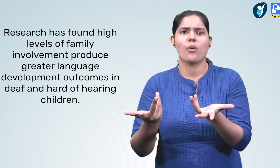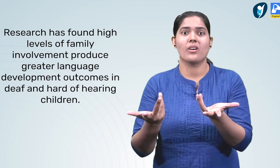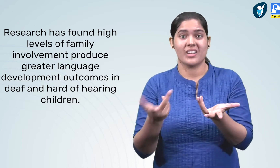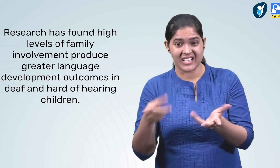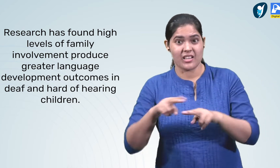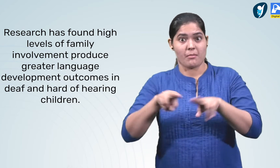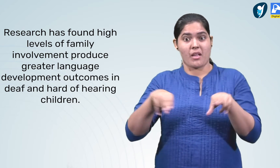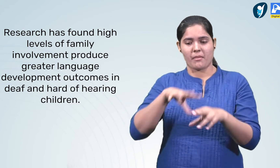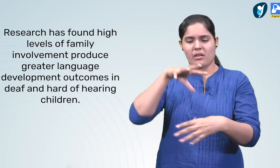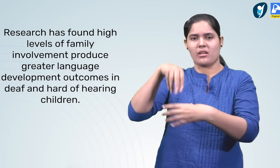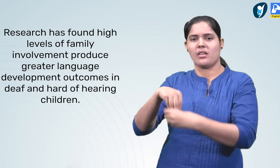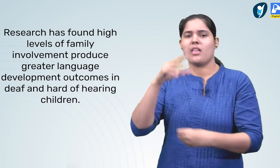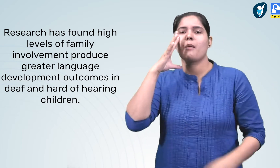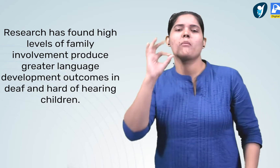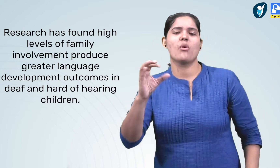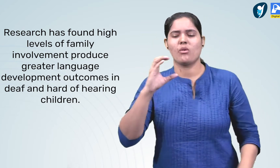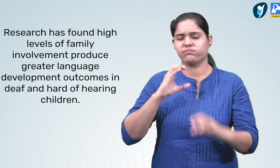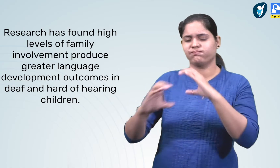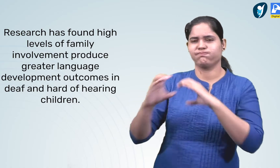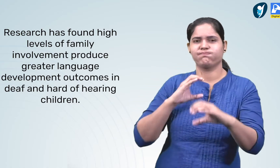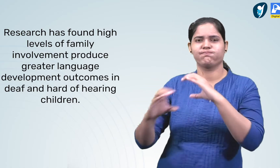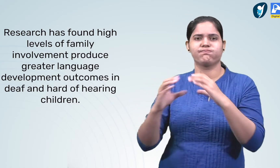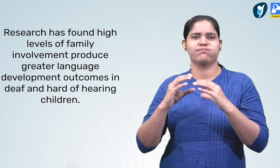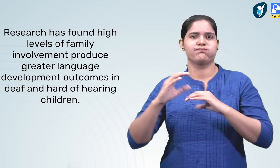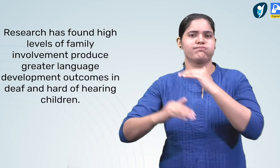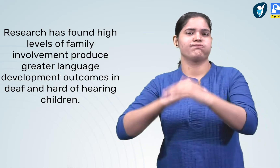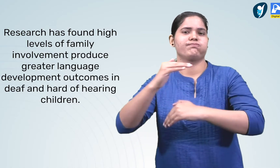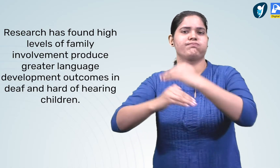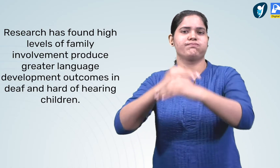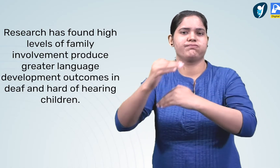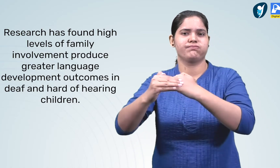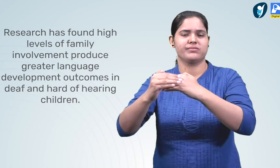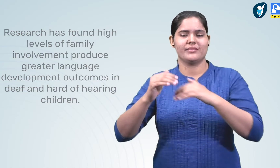It’s important for a child to be involved in a family for better communication development.